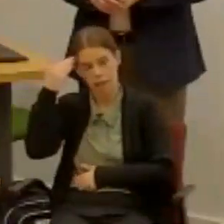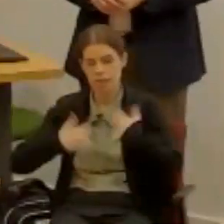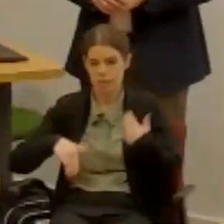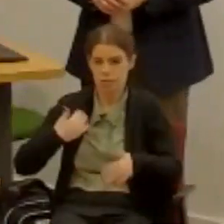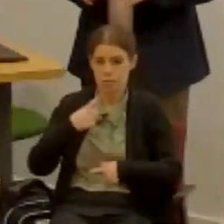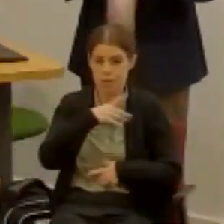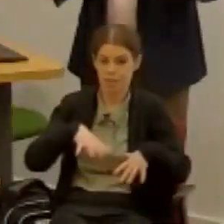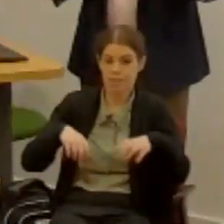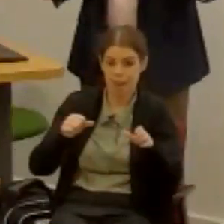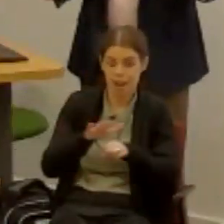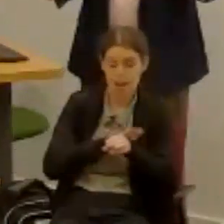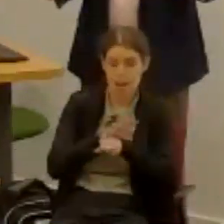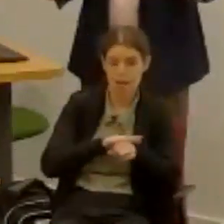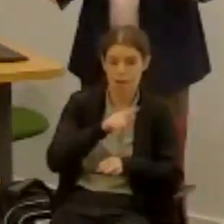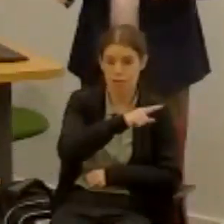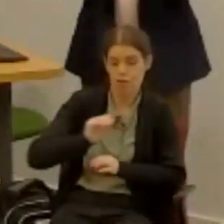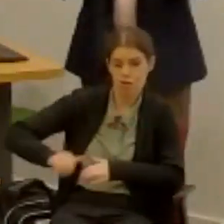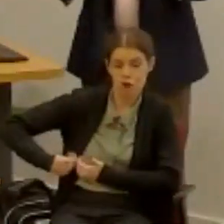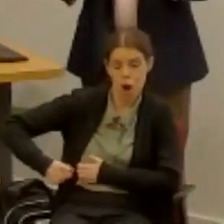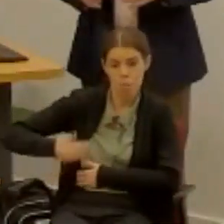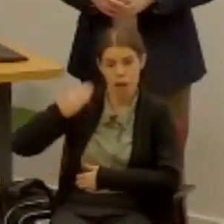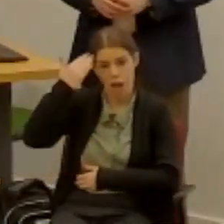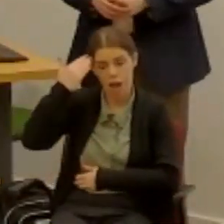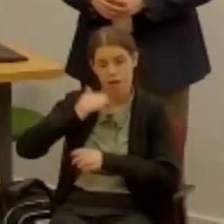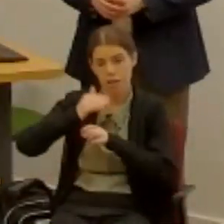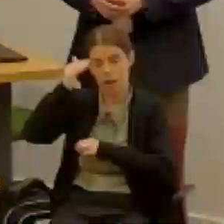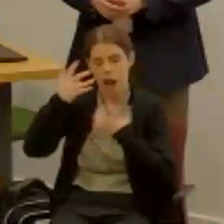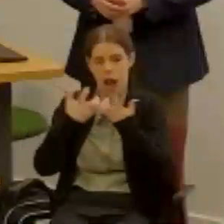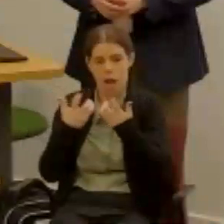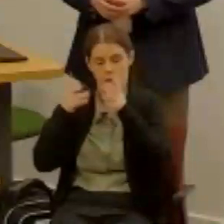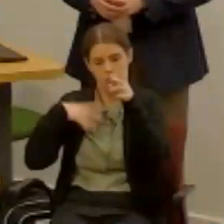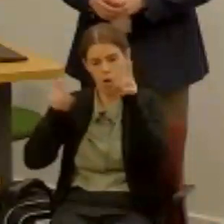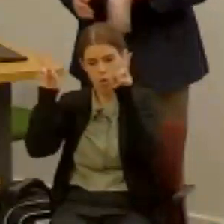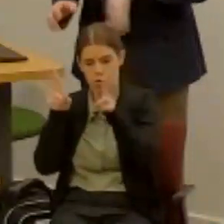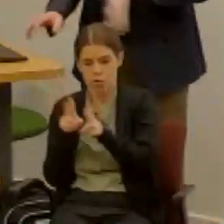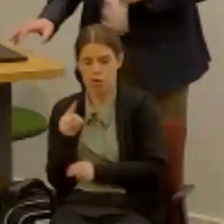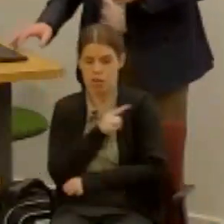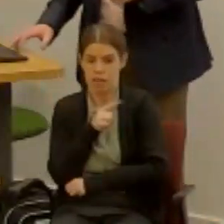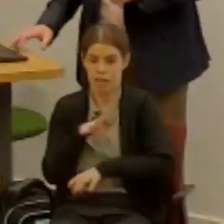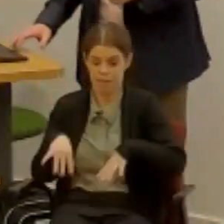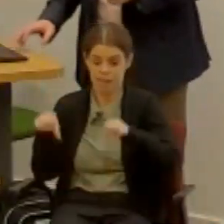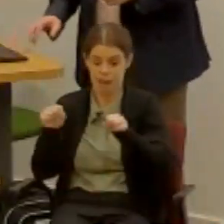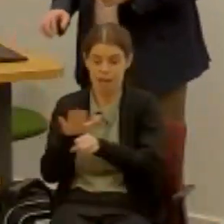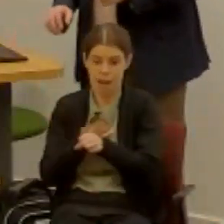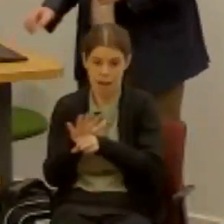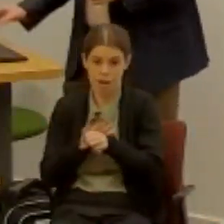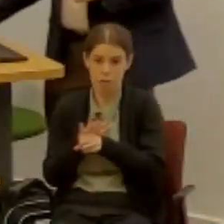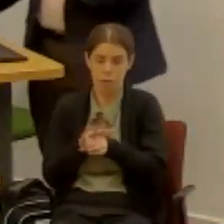It Such a high risk of head injury. Let's just figure out a way of reducing that risk of head injury. That's the starting point.